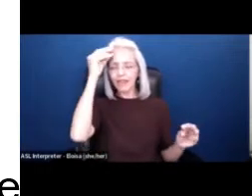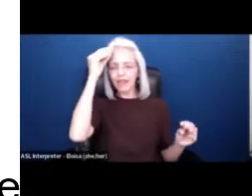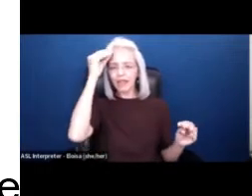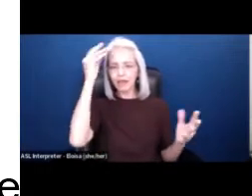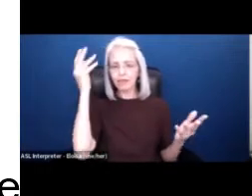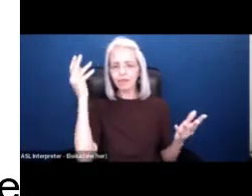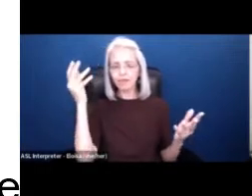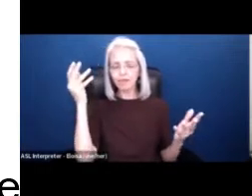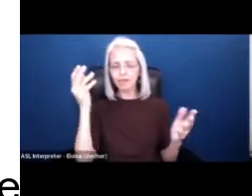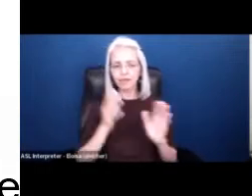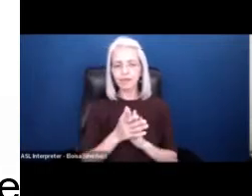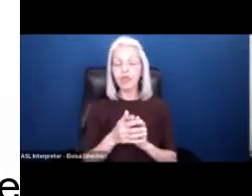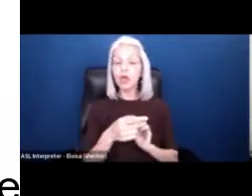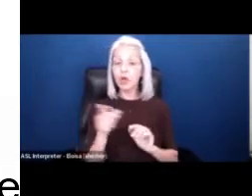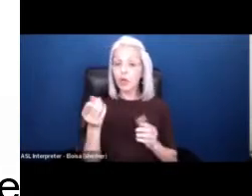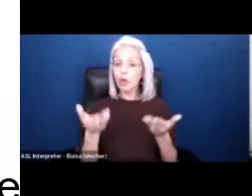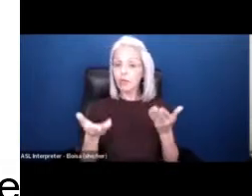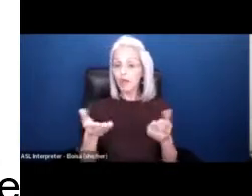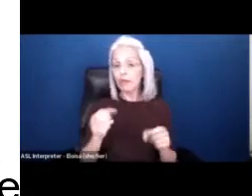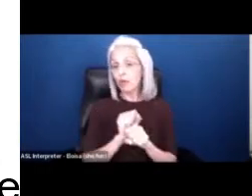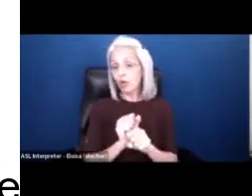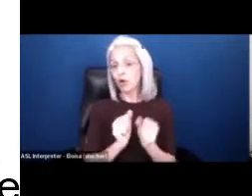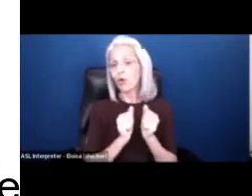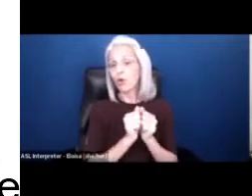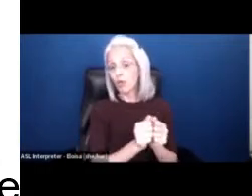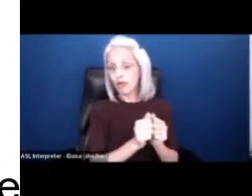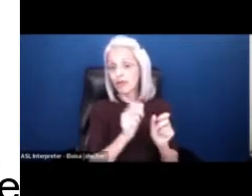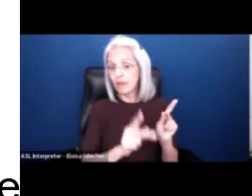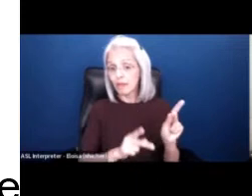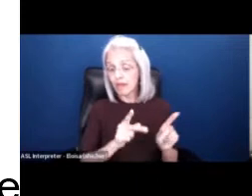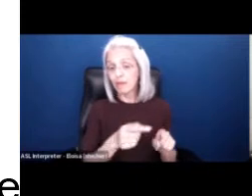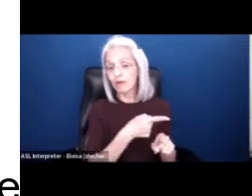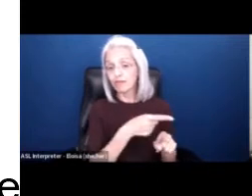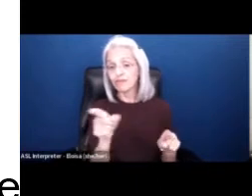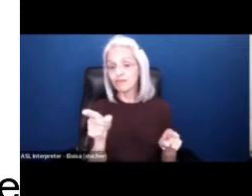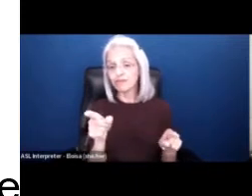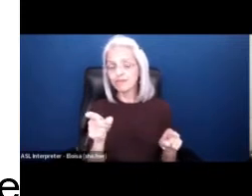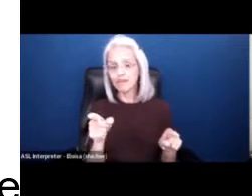the fact that you may end up working with people who have uniden, who have not been